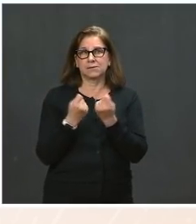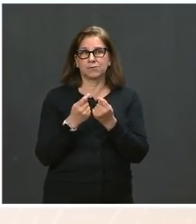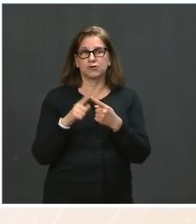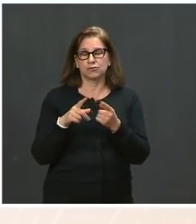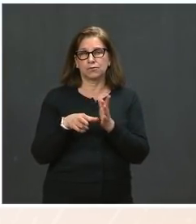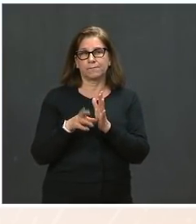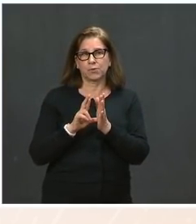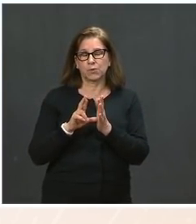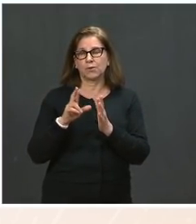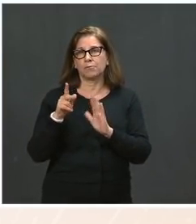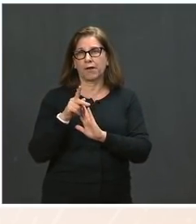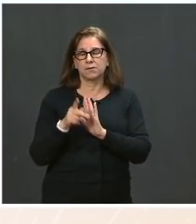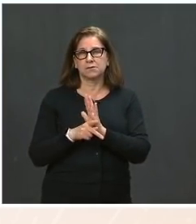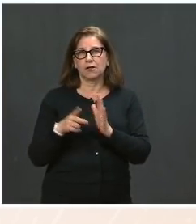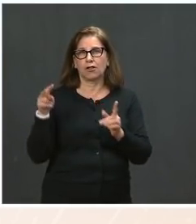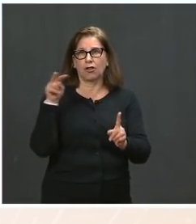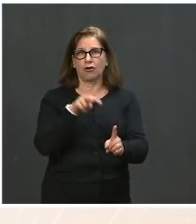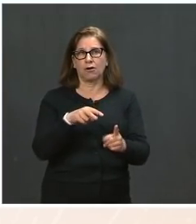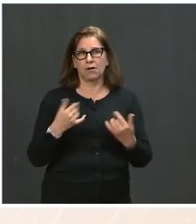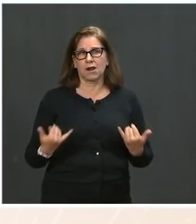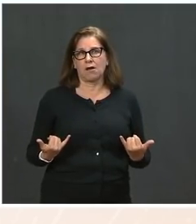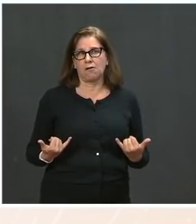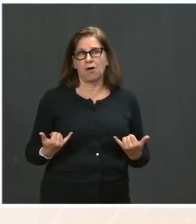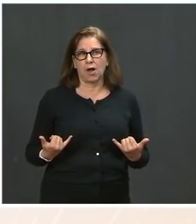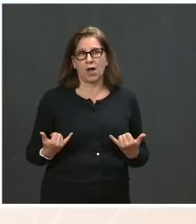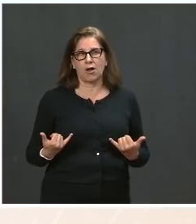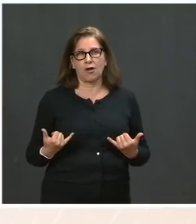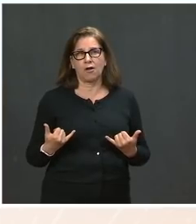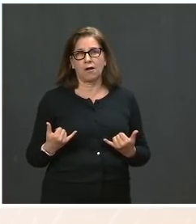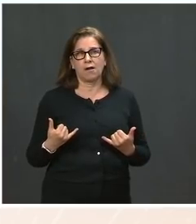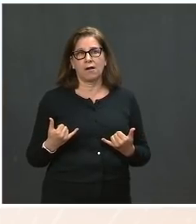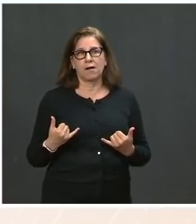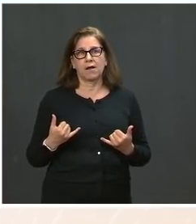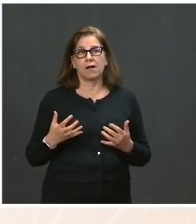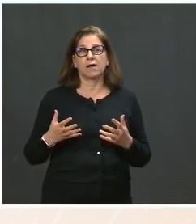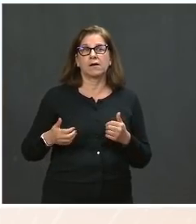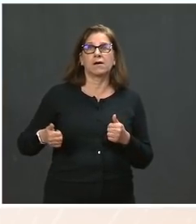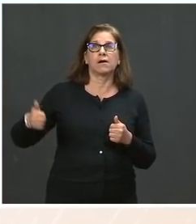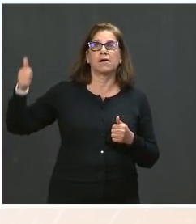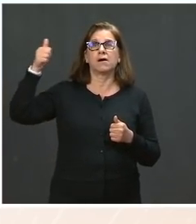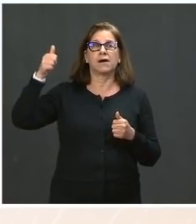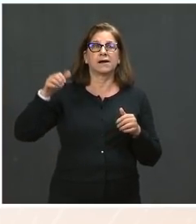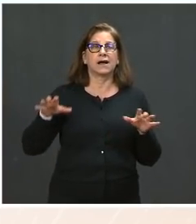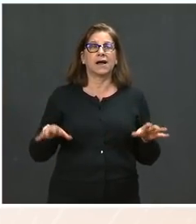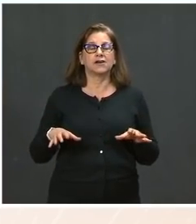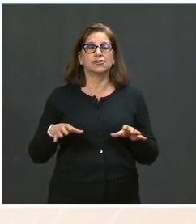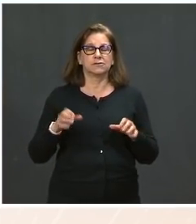additional executive actions that are possible to take. I would just remind everyone that he also led the effort